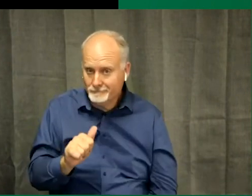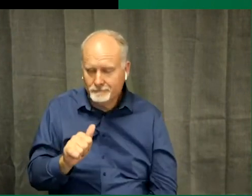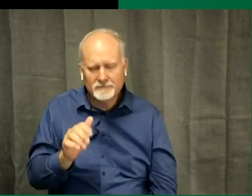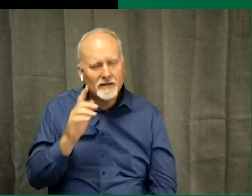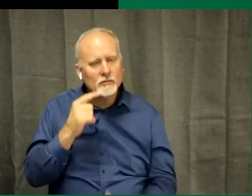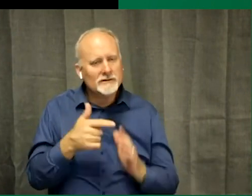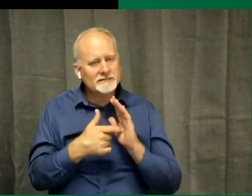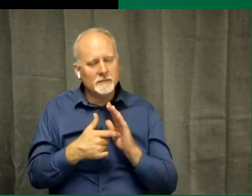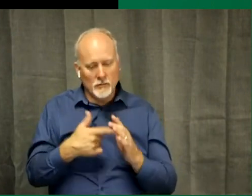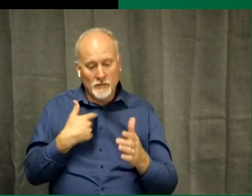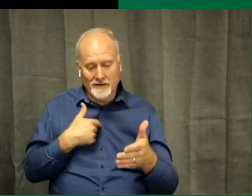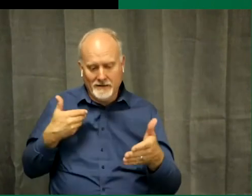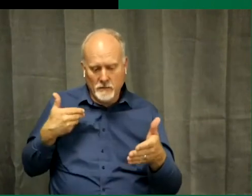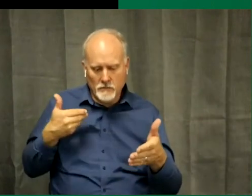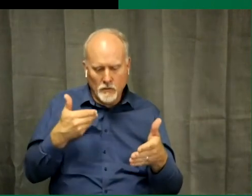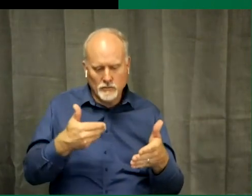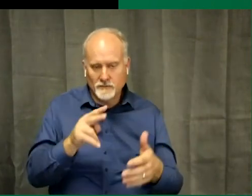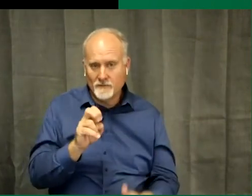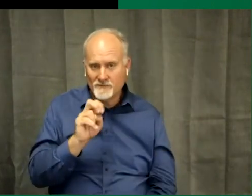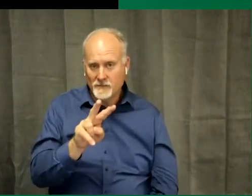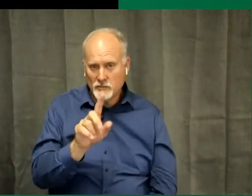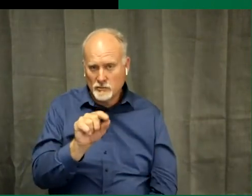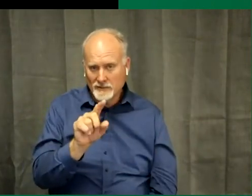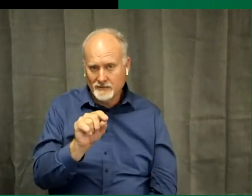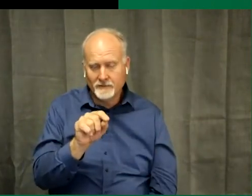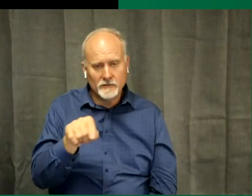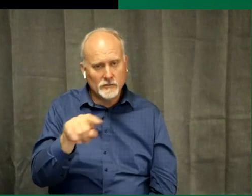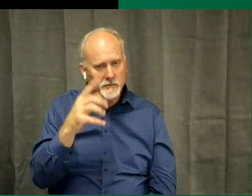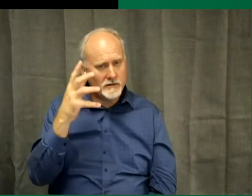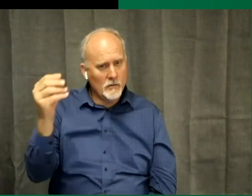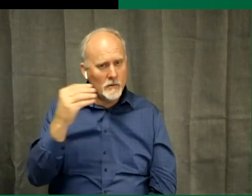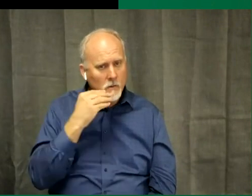as we get closer to november the 20th and many of you are going to be going home and not returning